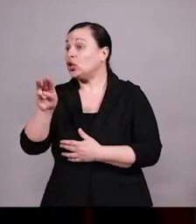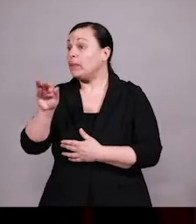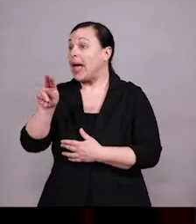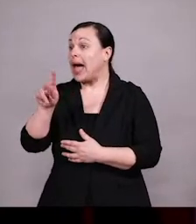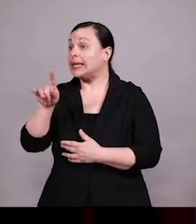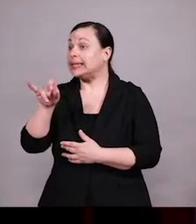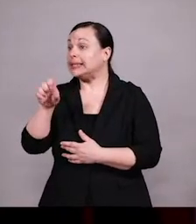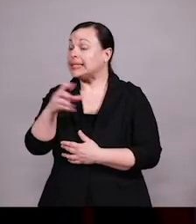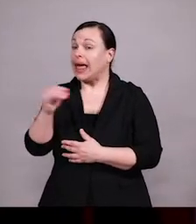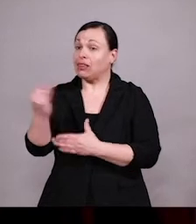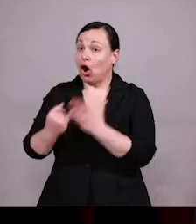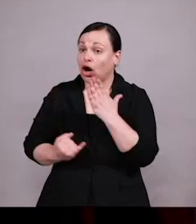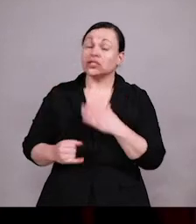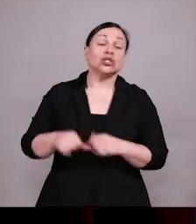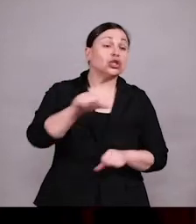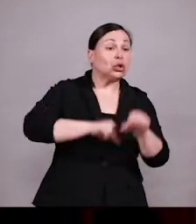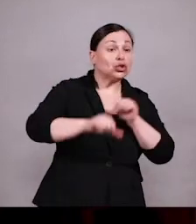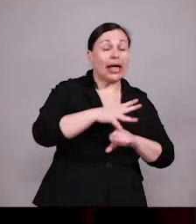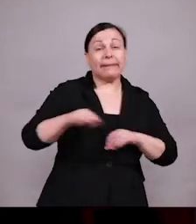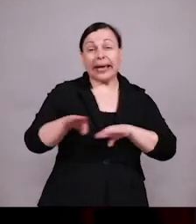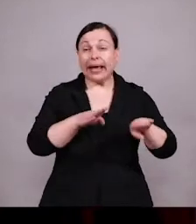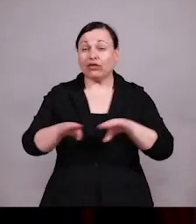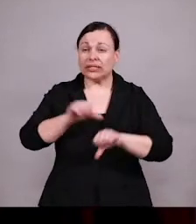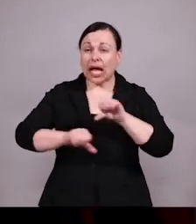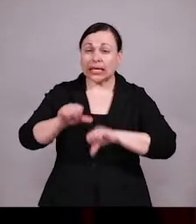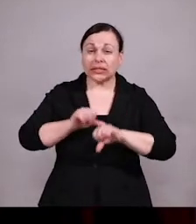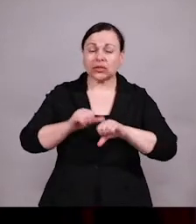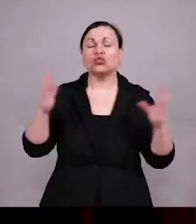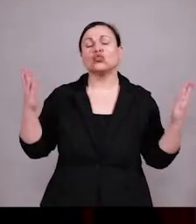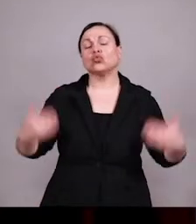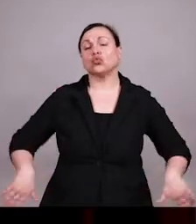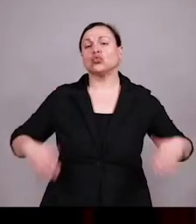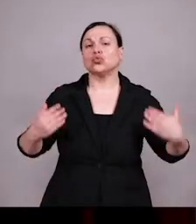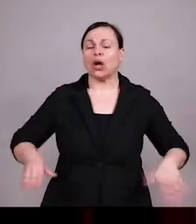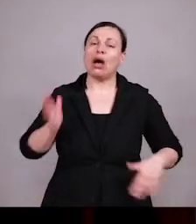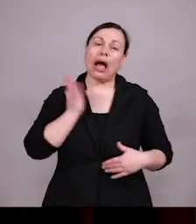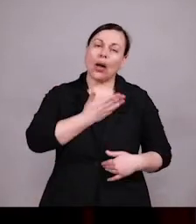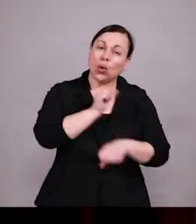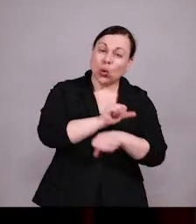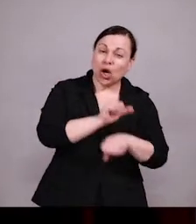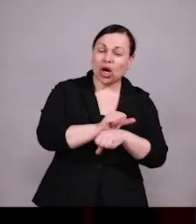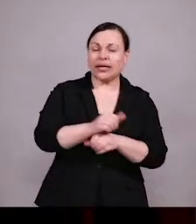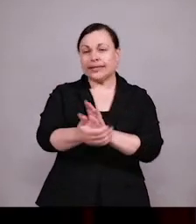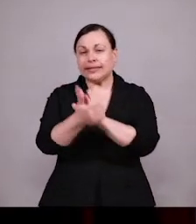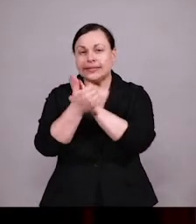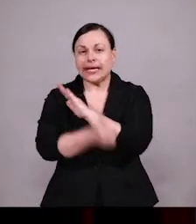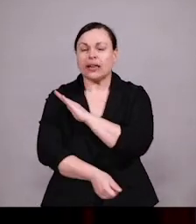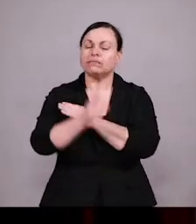to social and behavioral sciences, the work and talent of our faculty catalyzes public discourse.